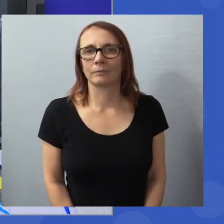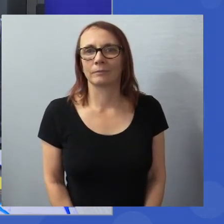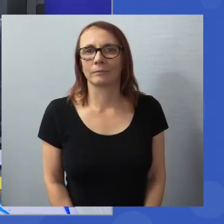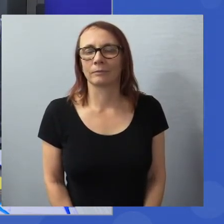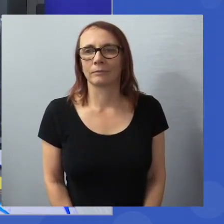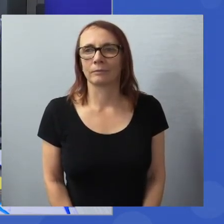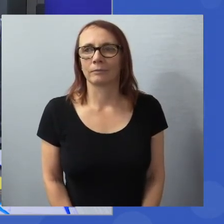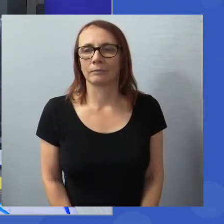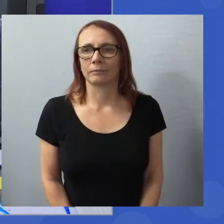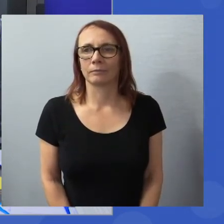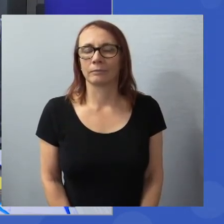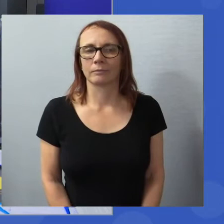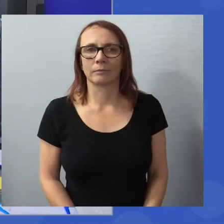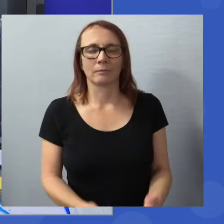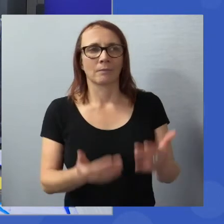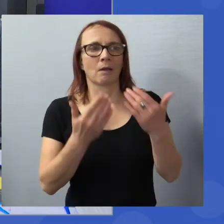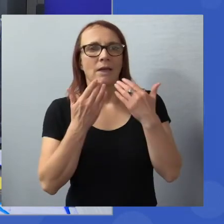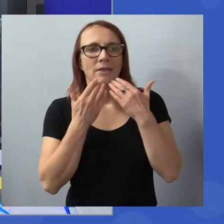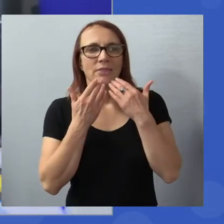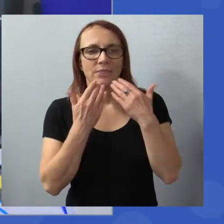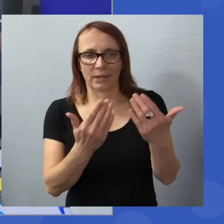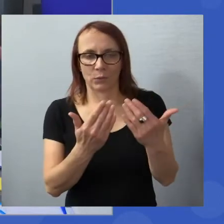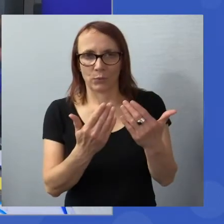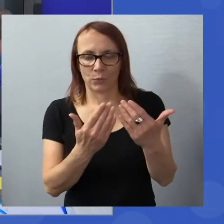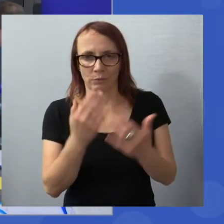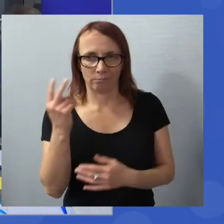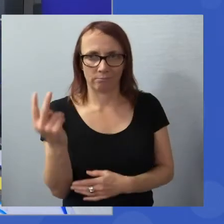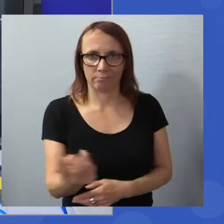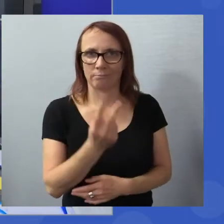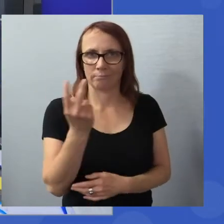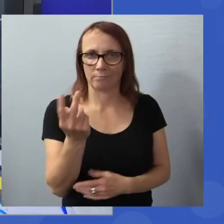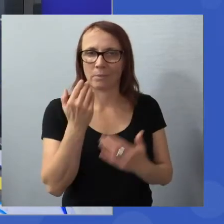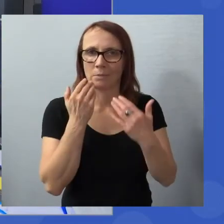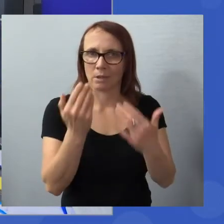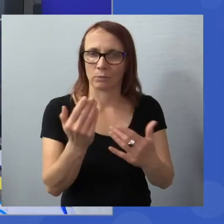and thank you very much Chris and Alan and our questions I think you can get